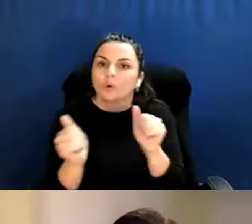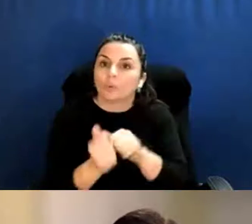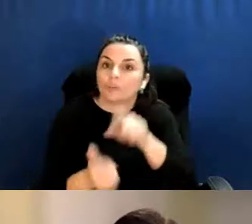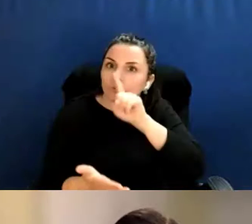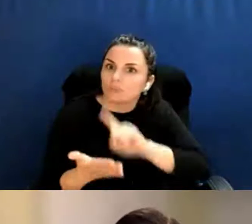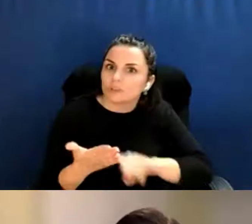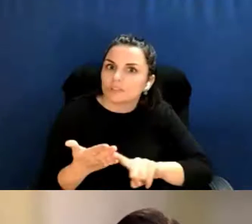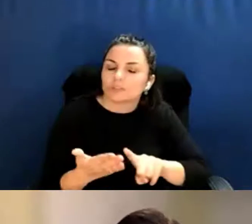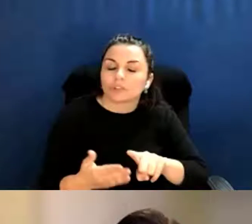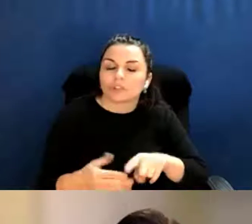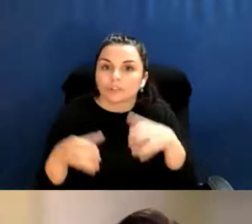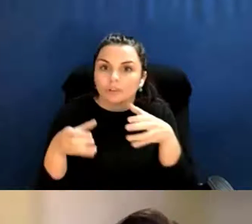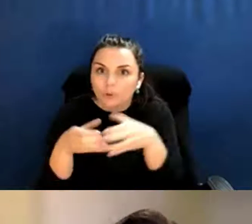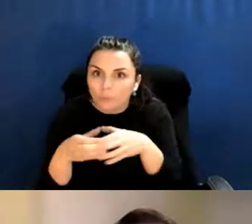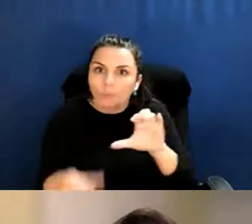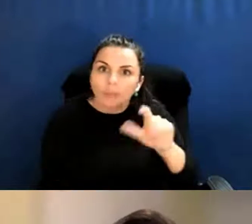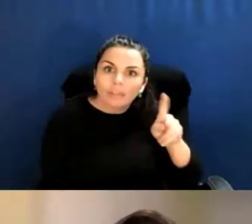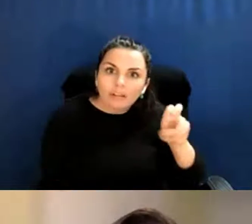with a cluster of people or not.